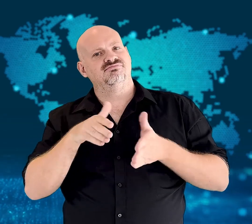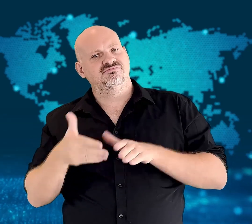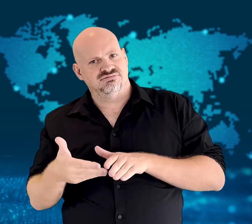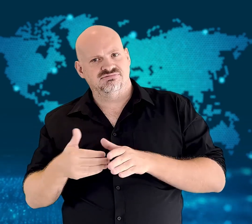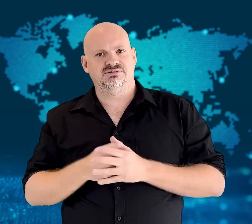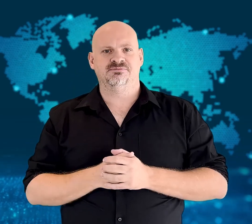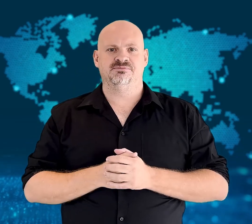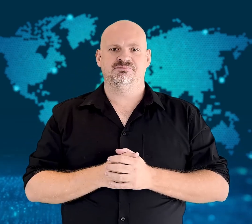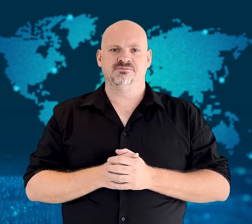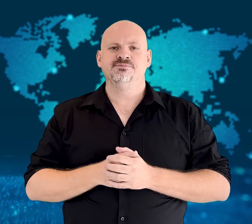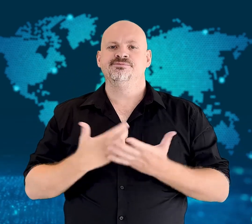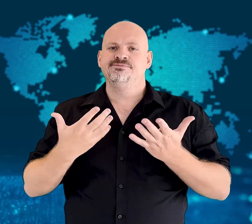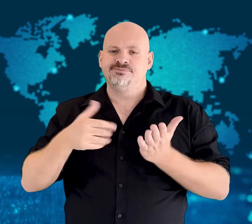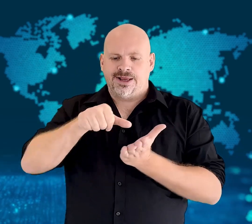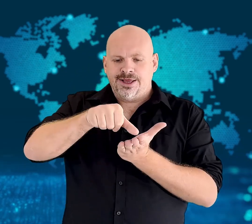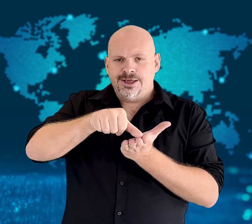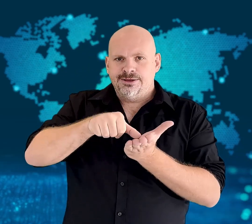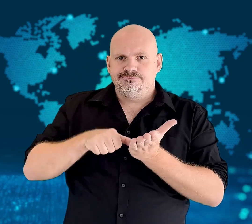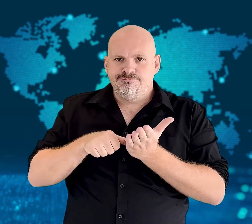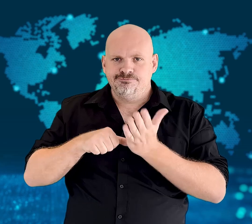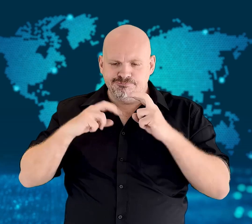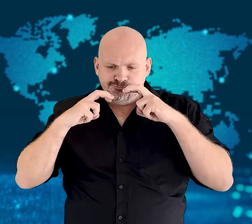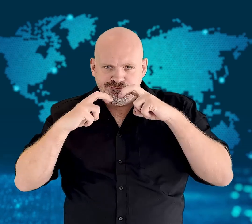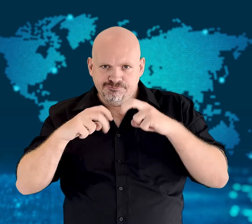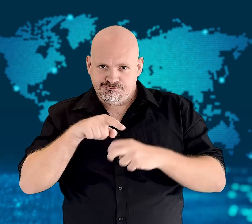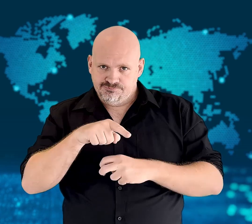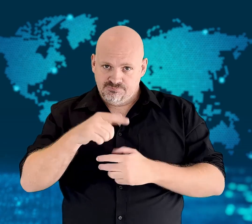his own death.